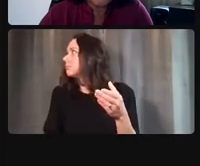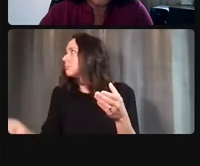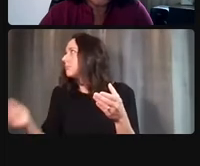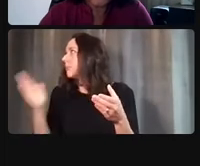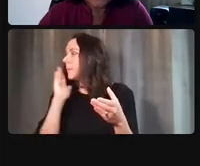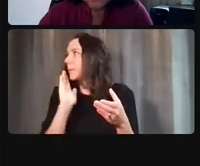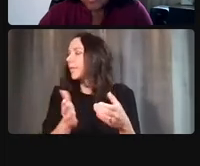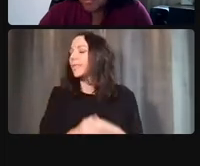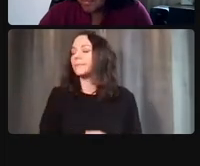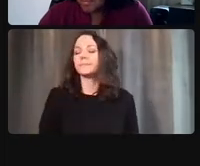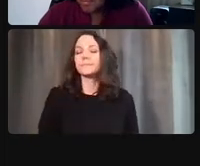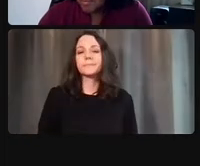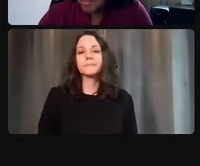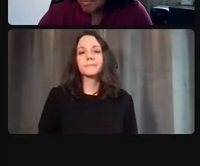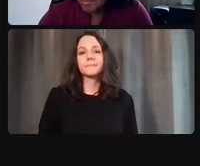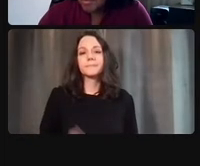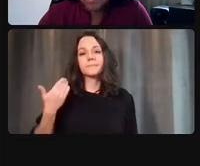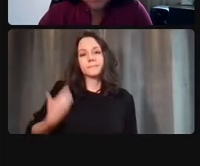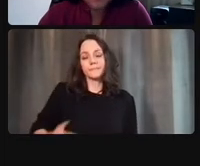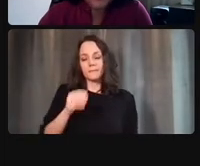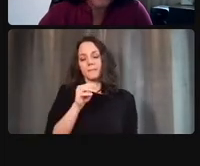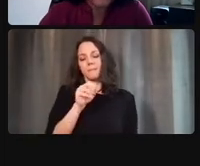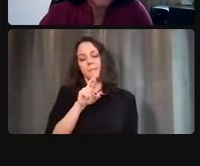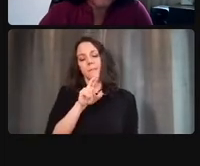This is Martin Wiley.